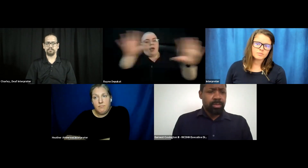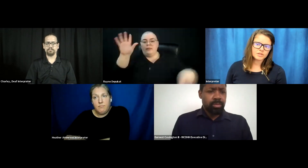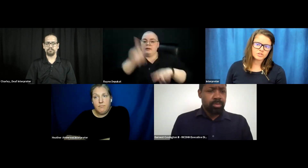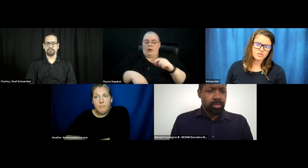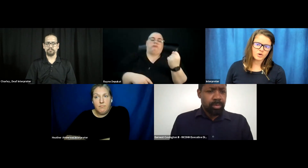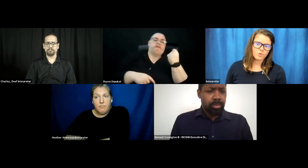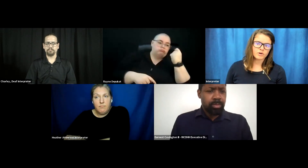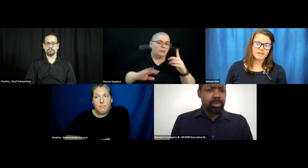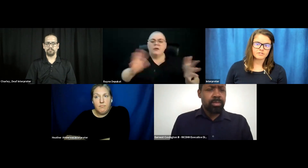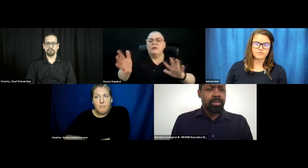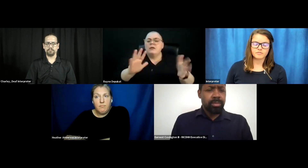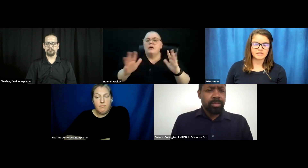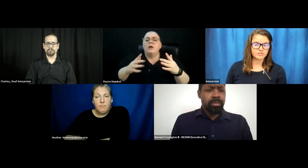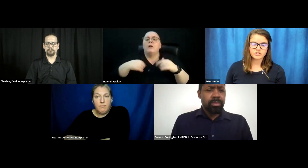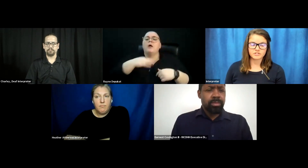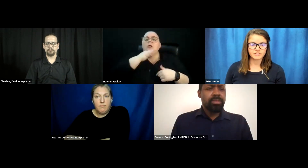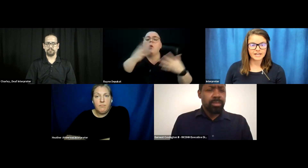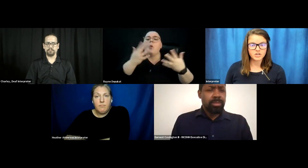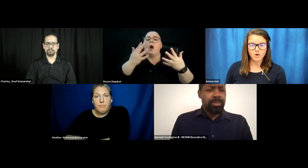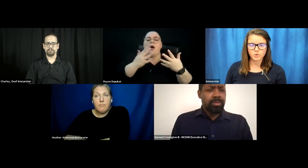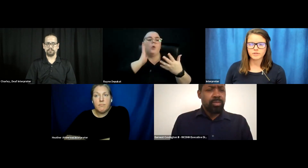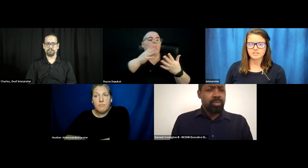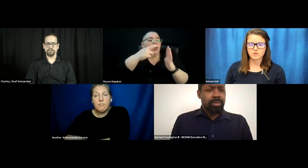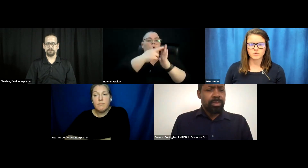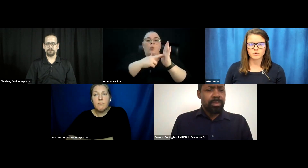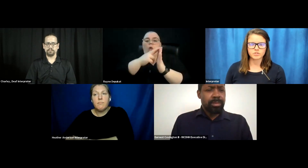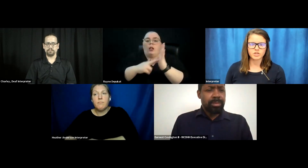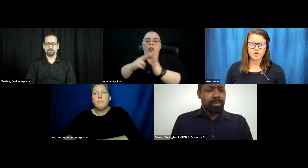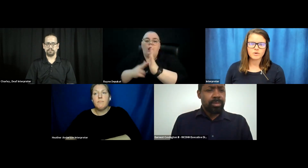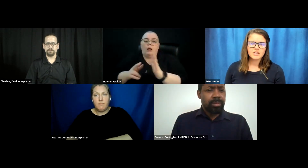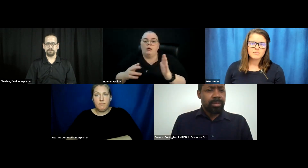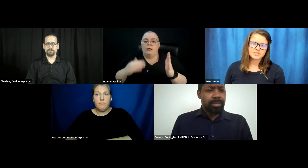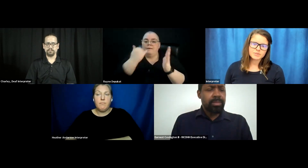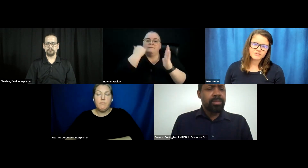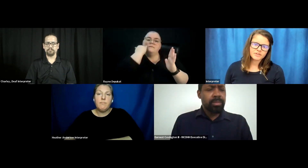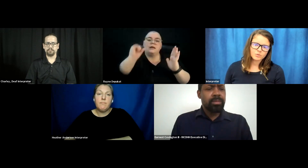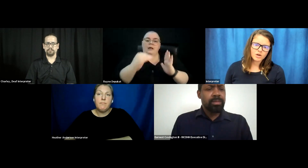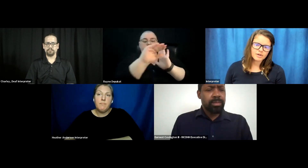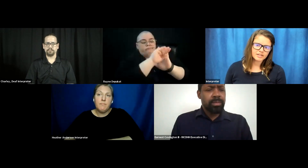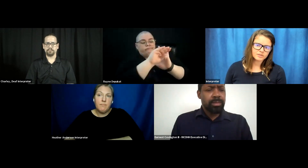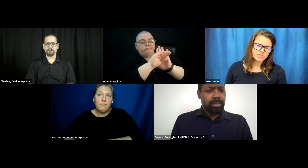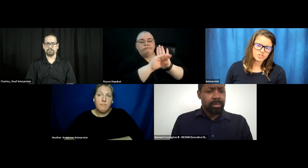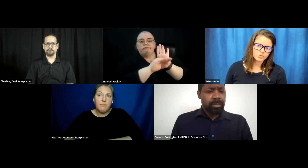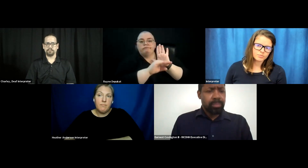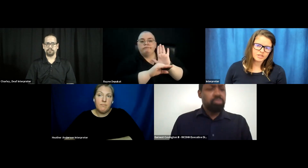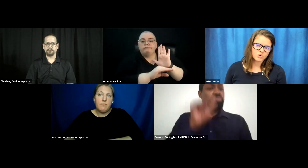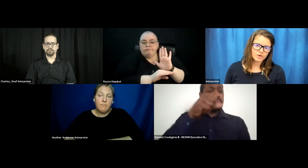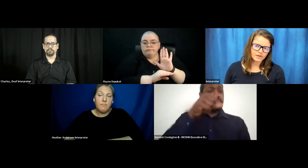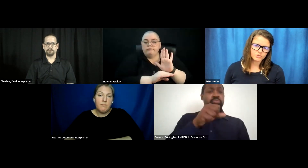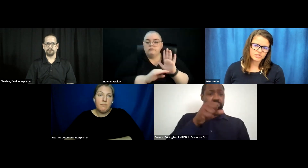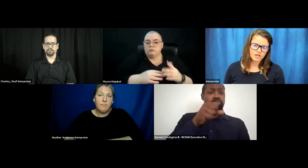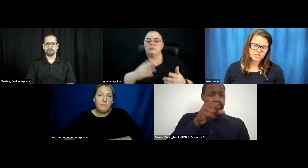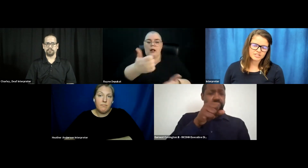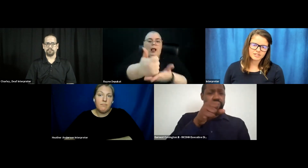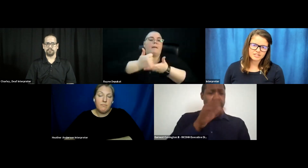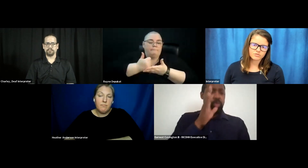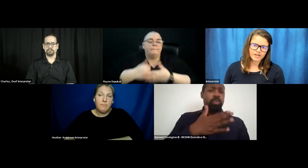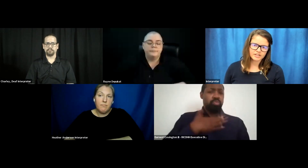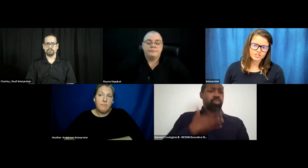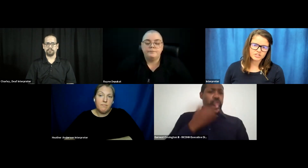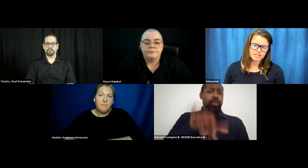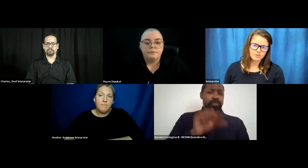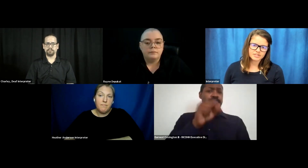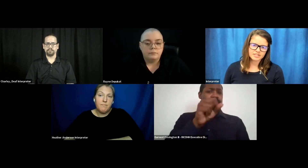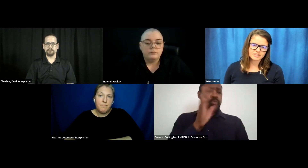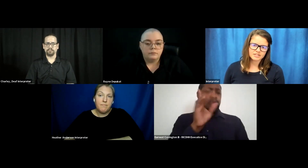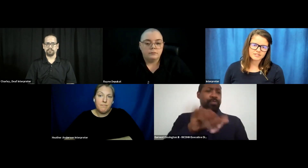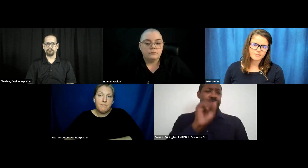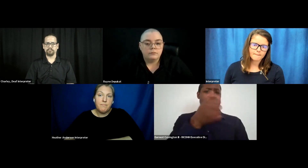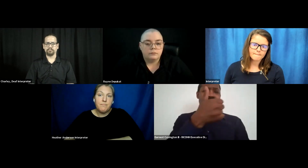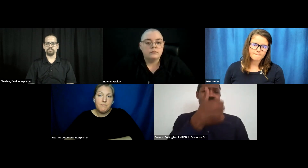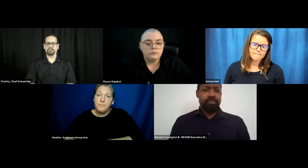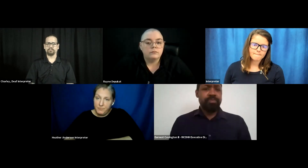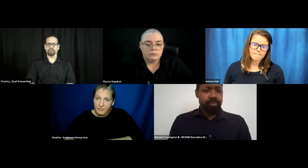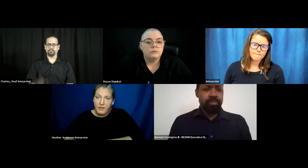It will be good to know or if there's just a flat No, that's also good to know. But specifically what regulations would be around are just a list of regulations that would assist us.